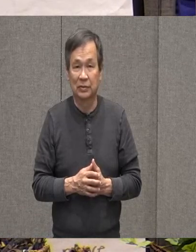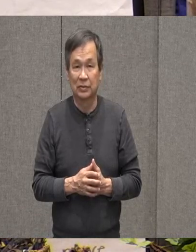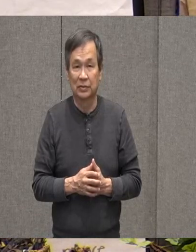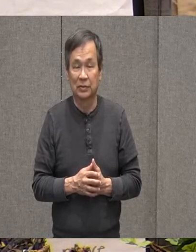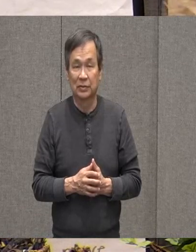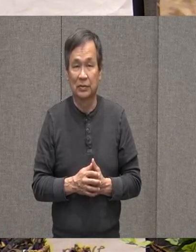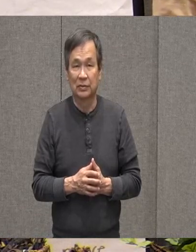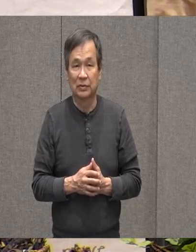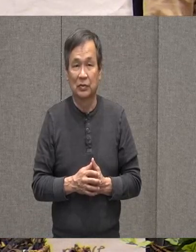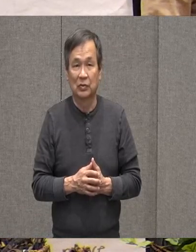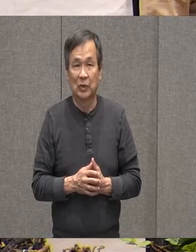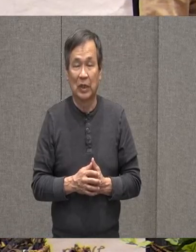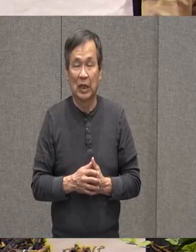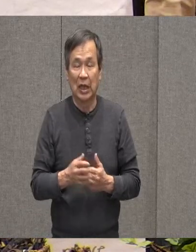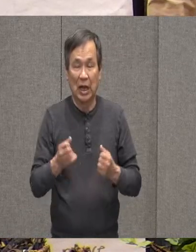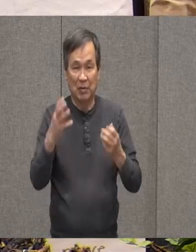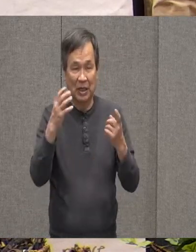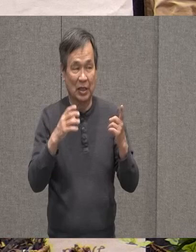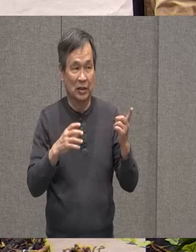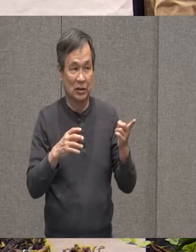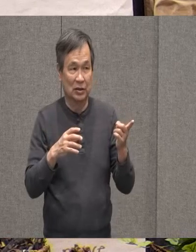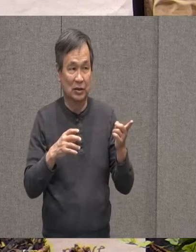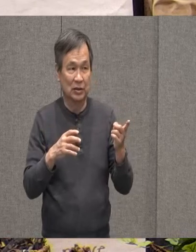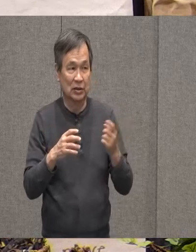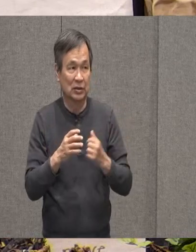Let's practice reading how much she makes.